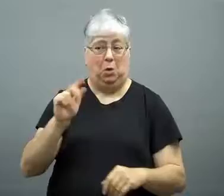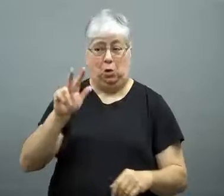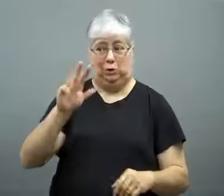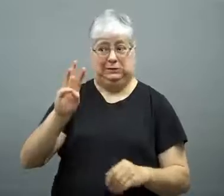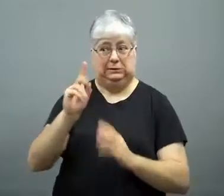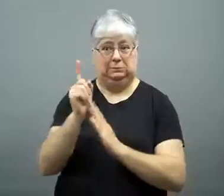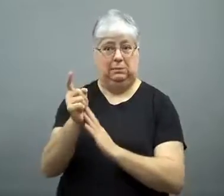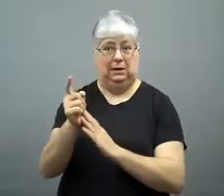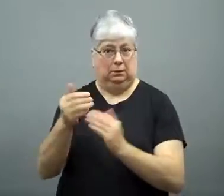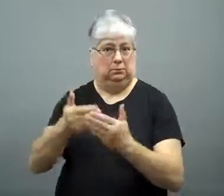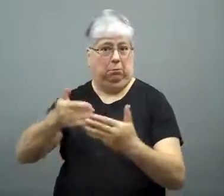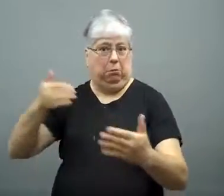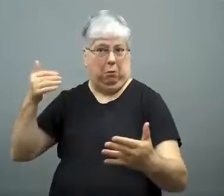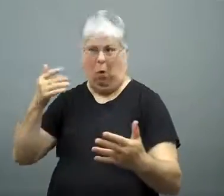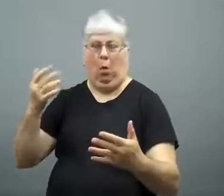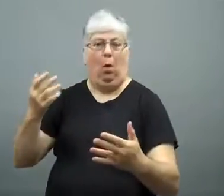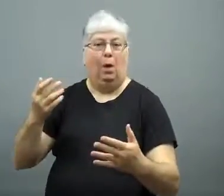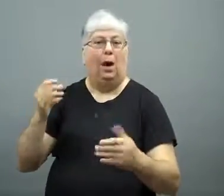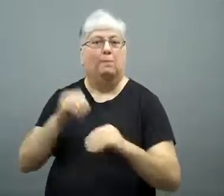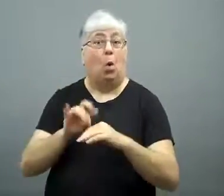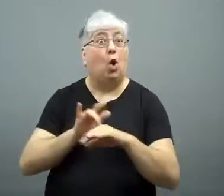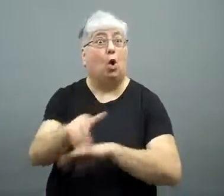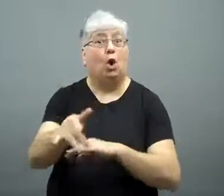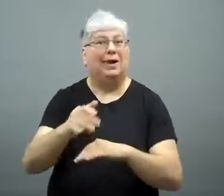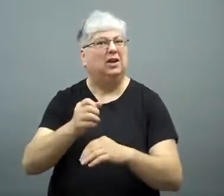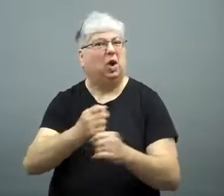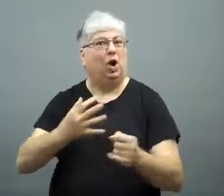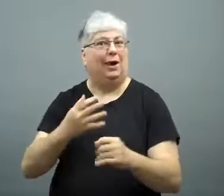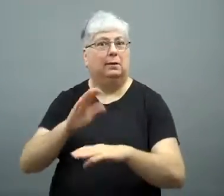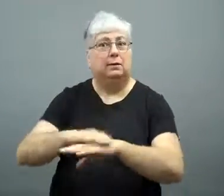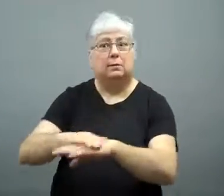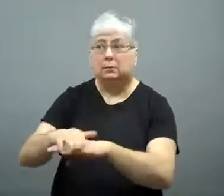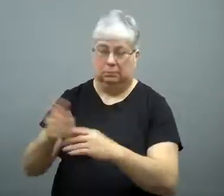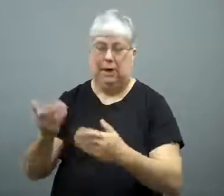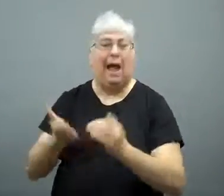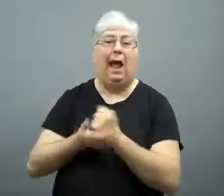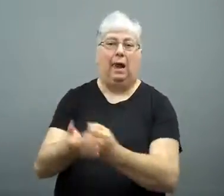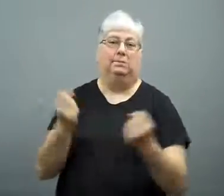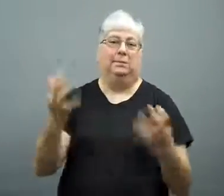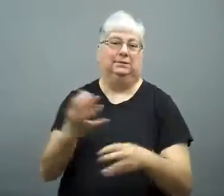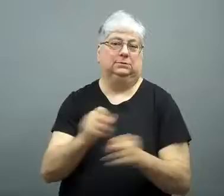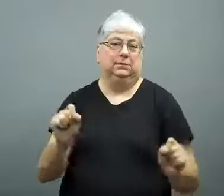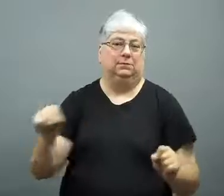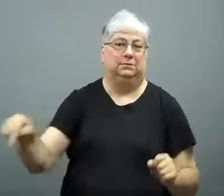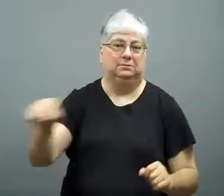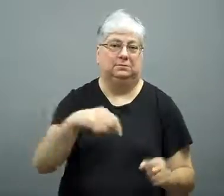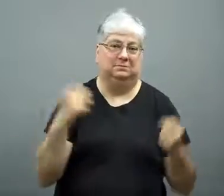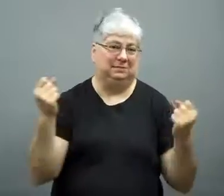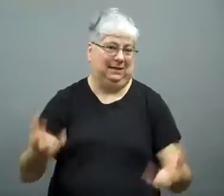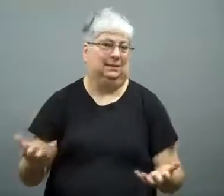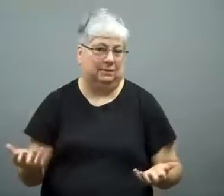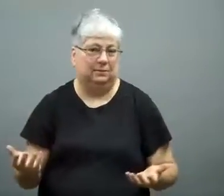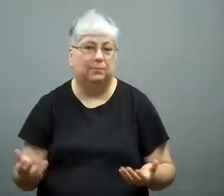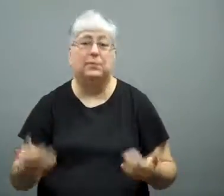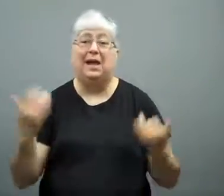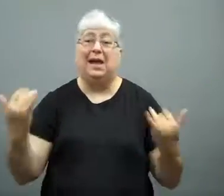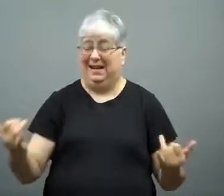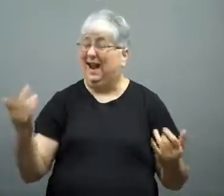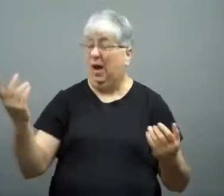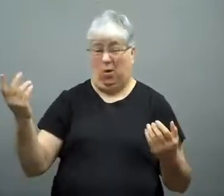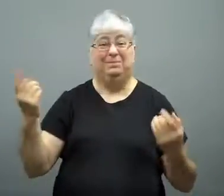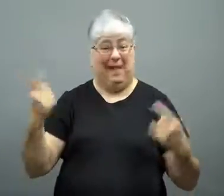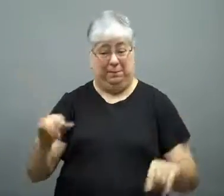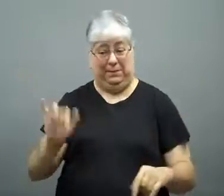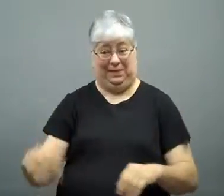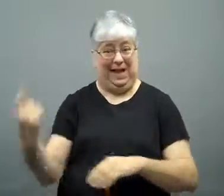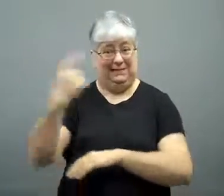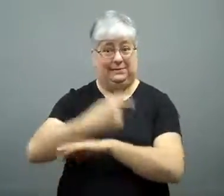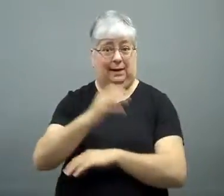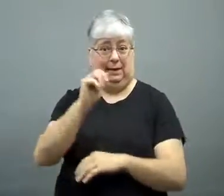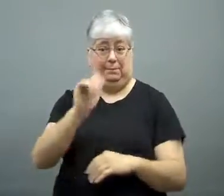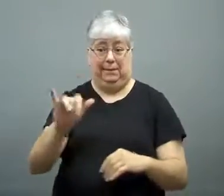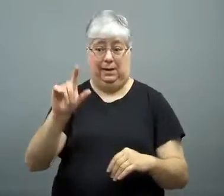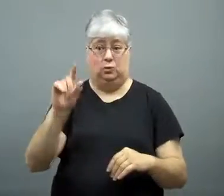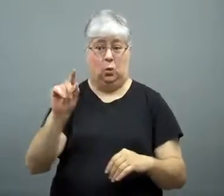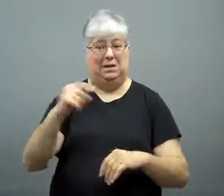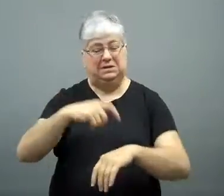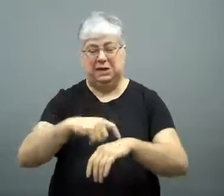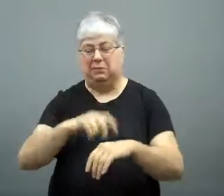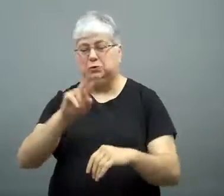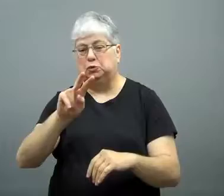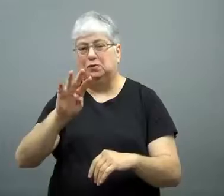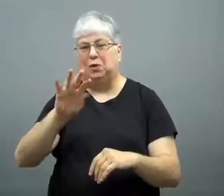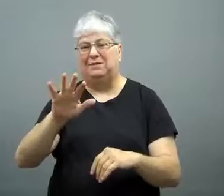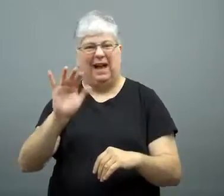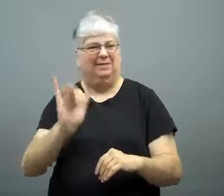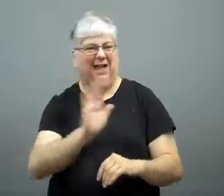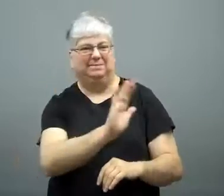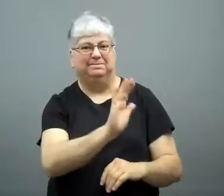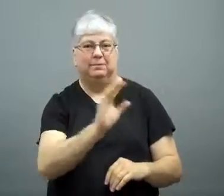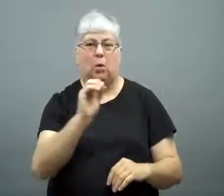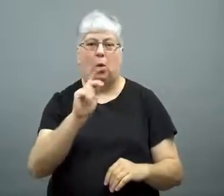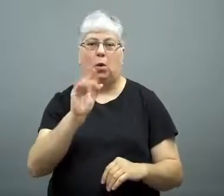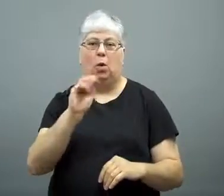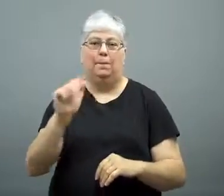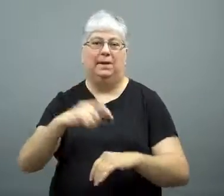The extra time this time saved a lot of people.